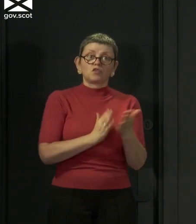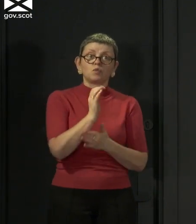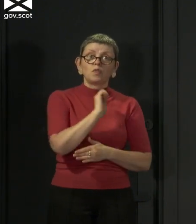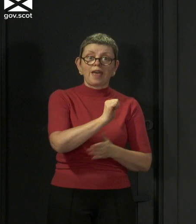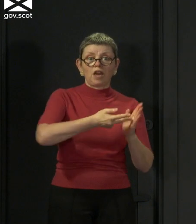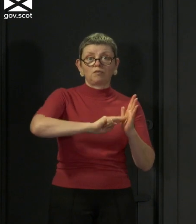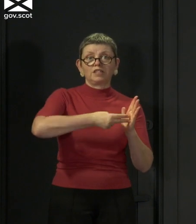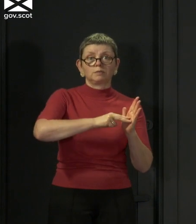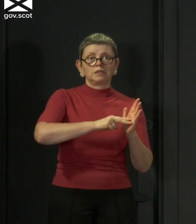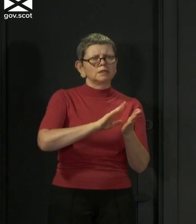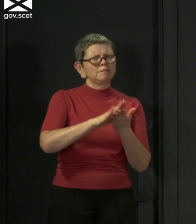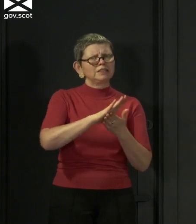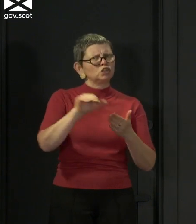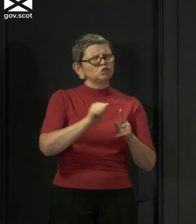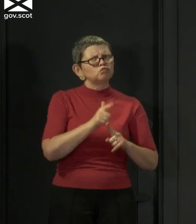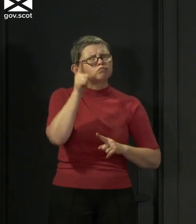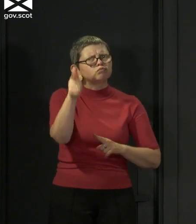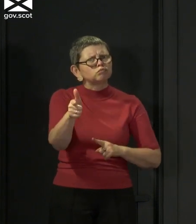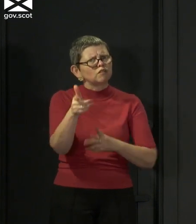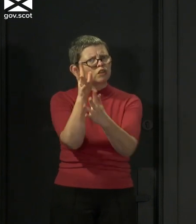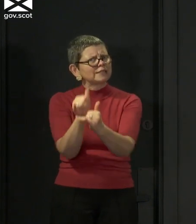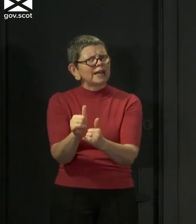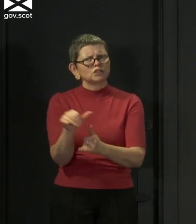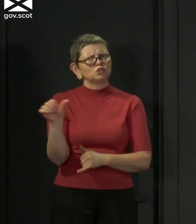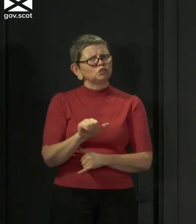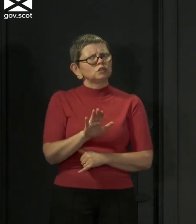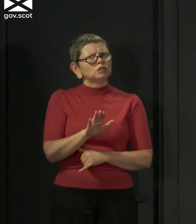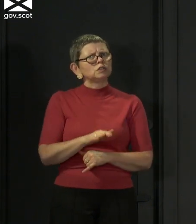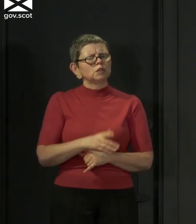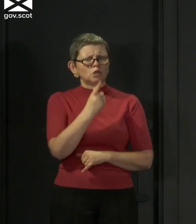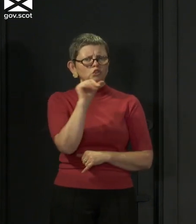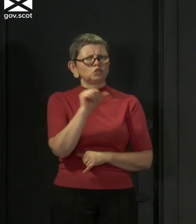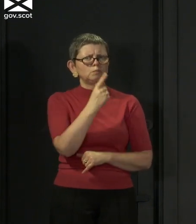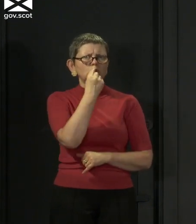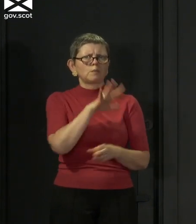required to travel long distances and we can certainly look into particular issues that